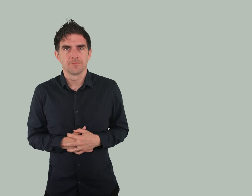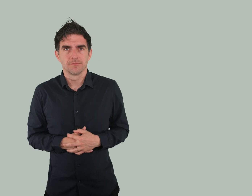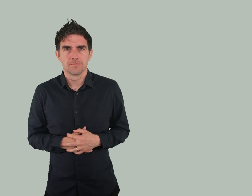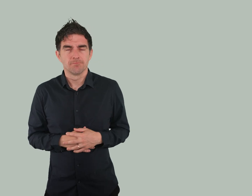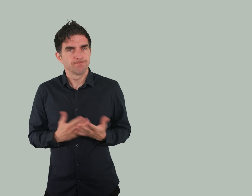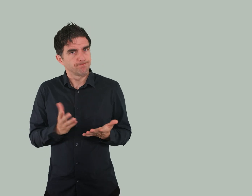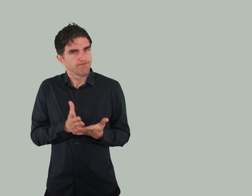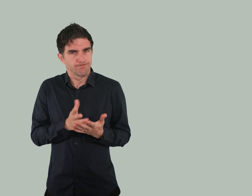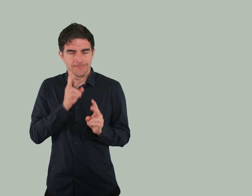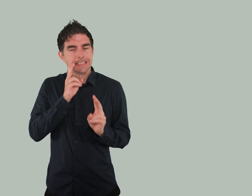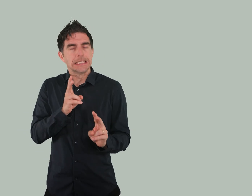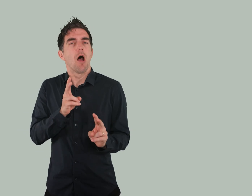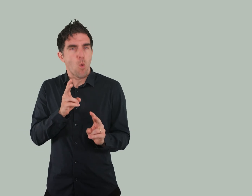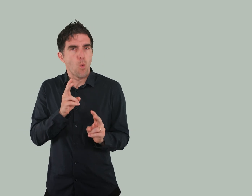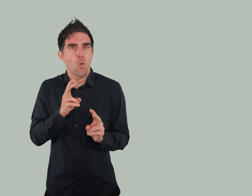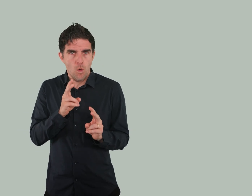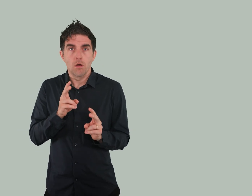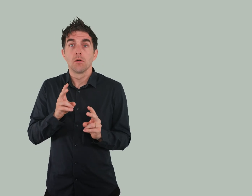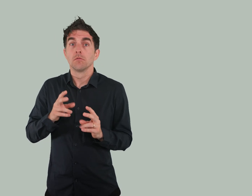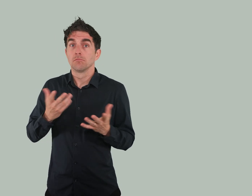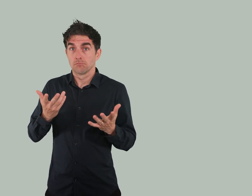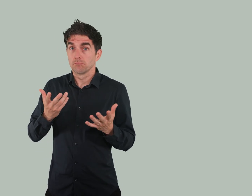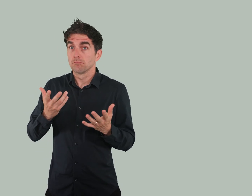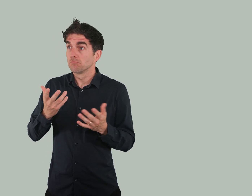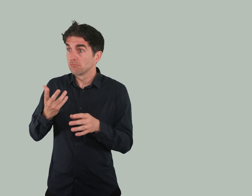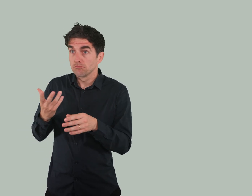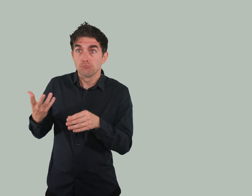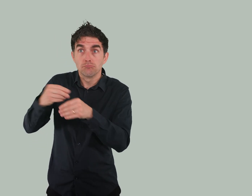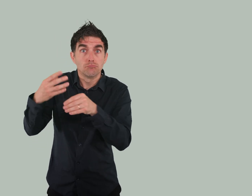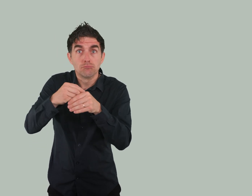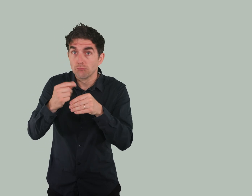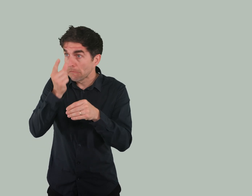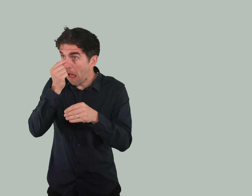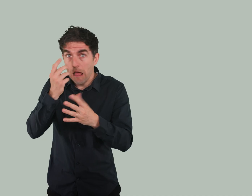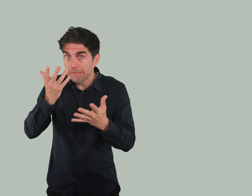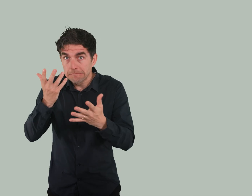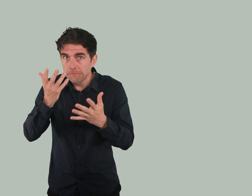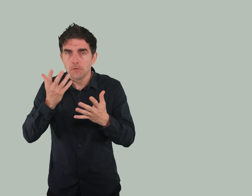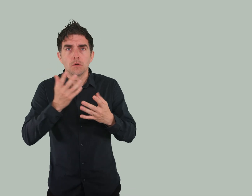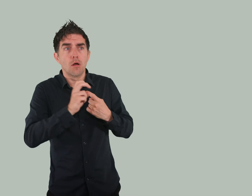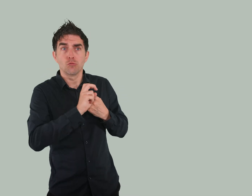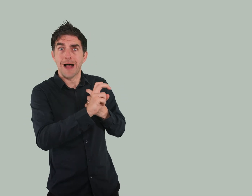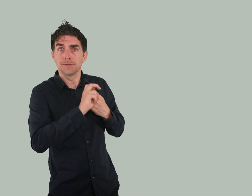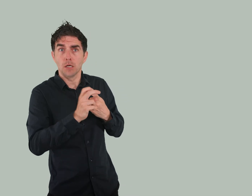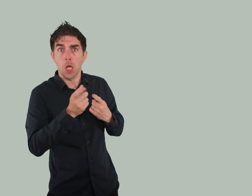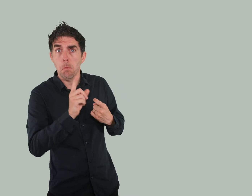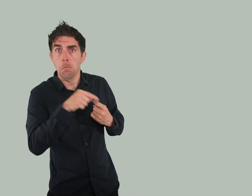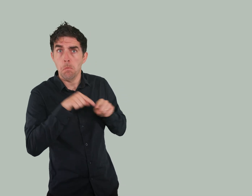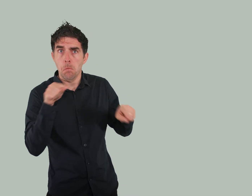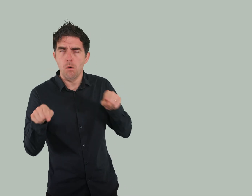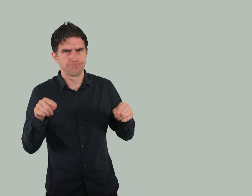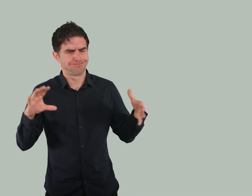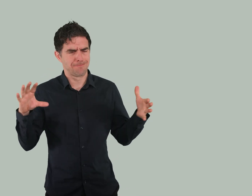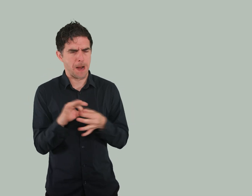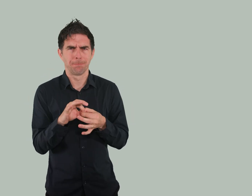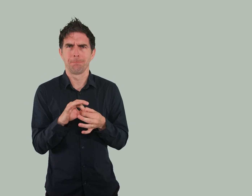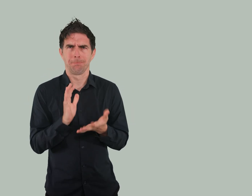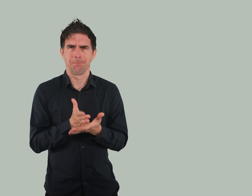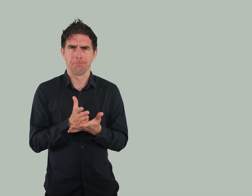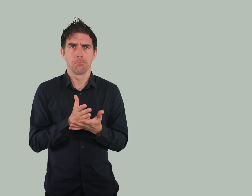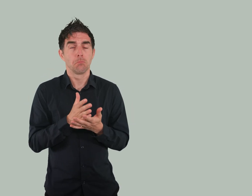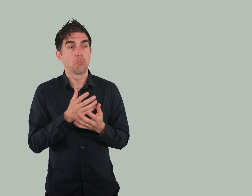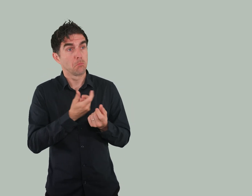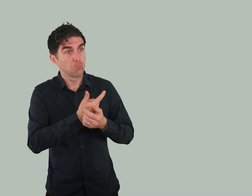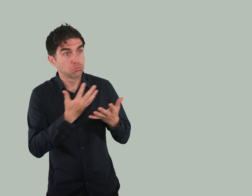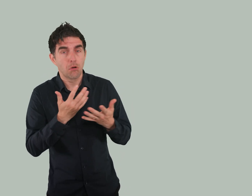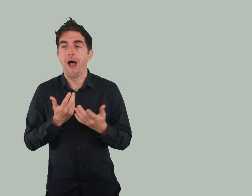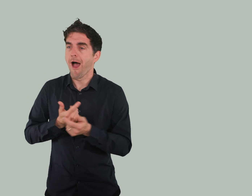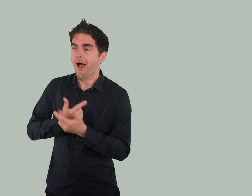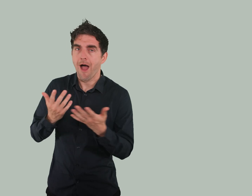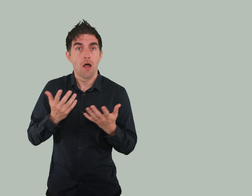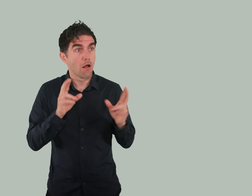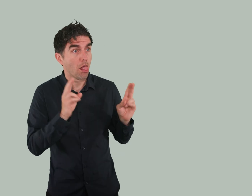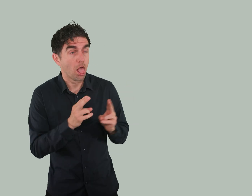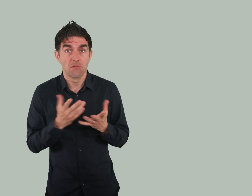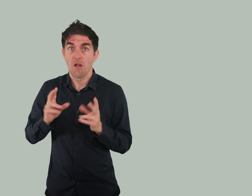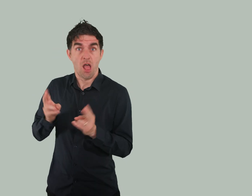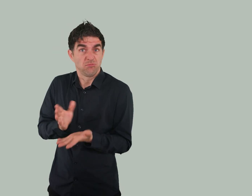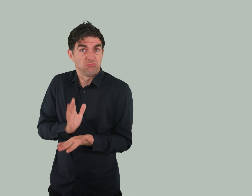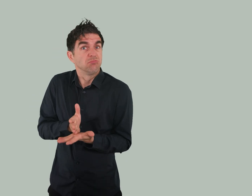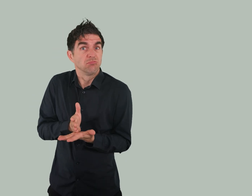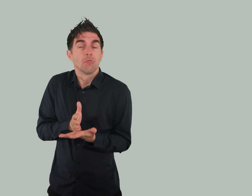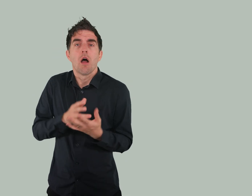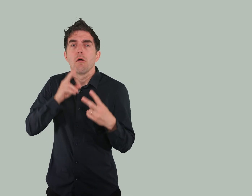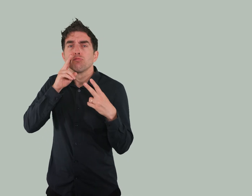The relationship between transport and participation is direct and measurable.